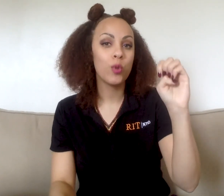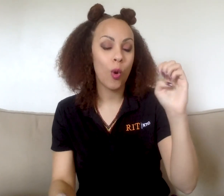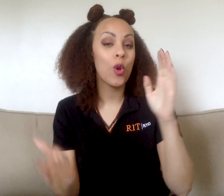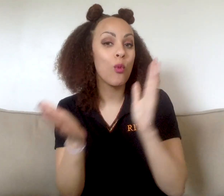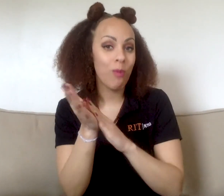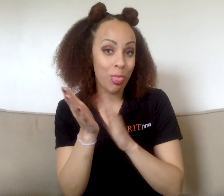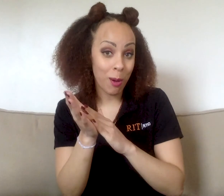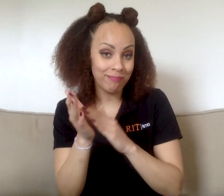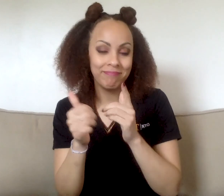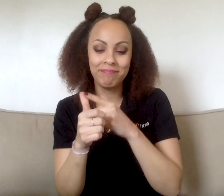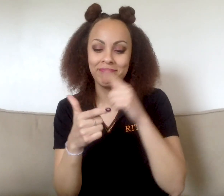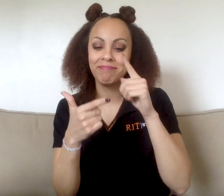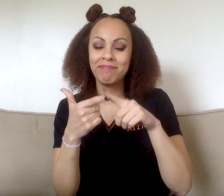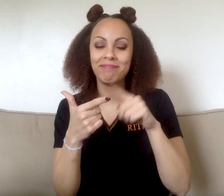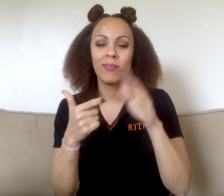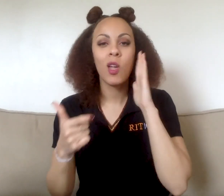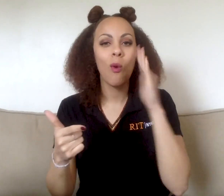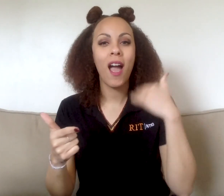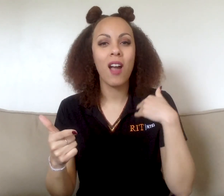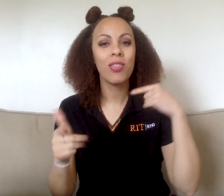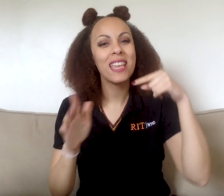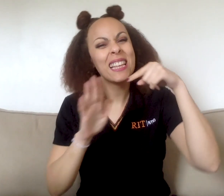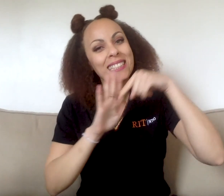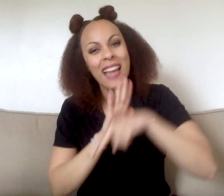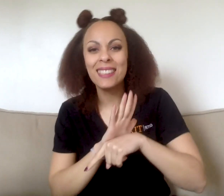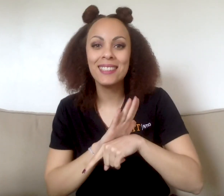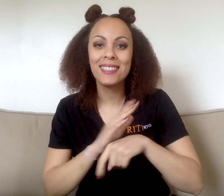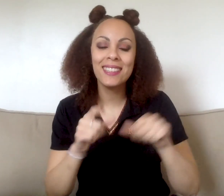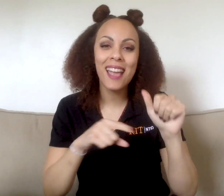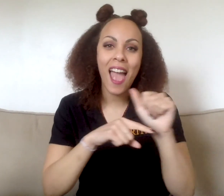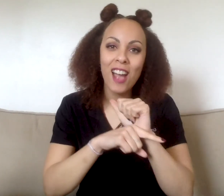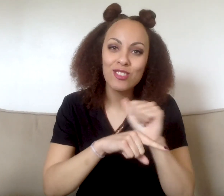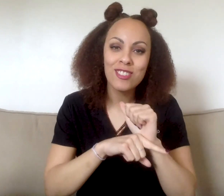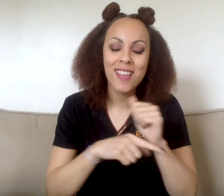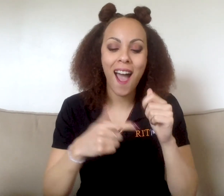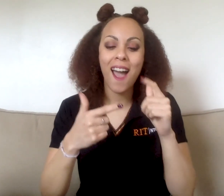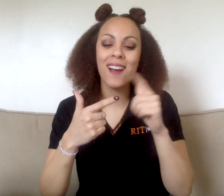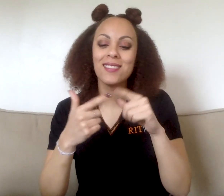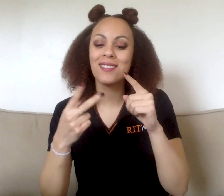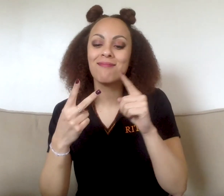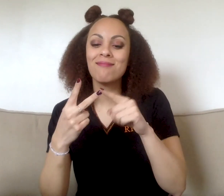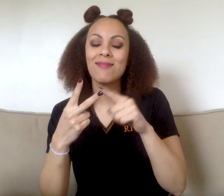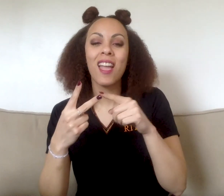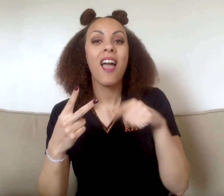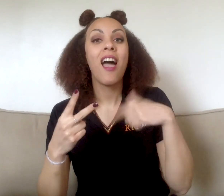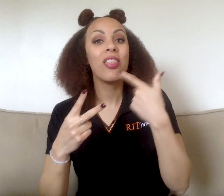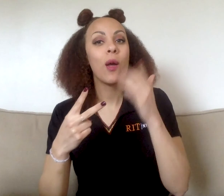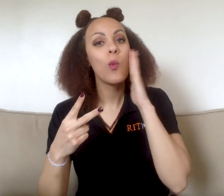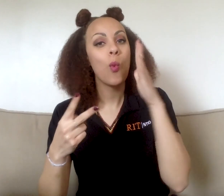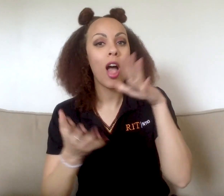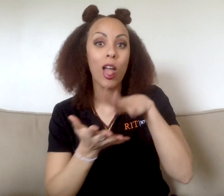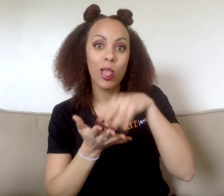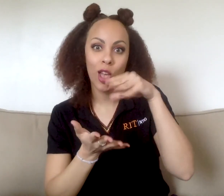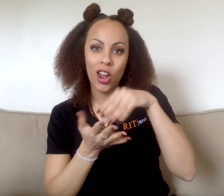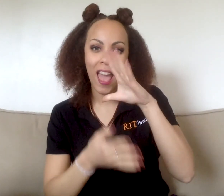Two tone rhythm, intensity exercise,